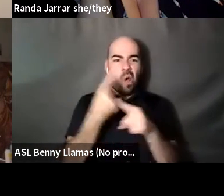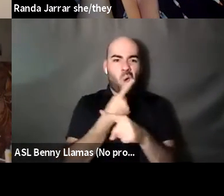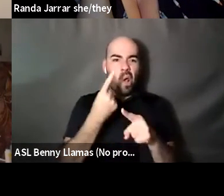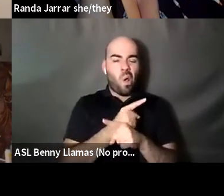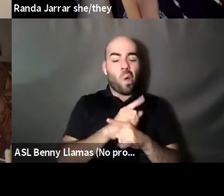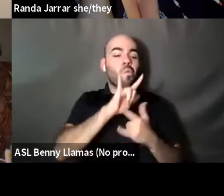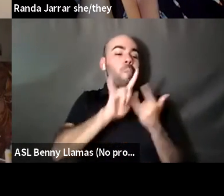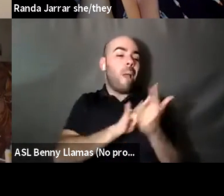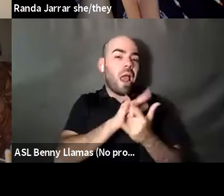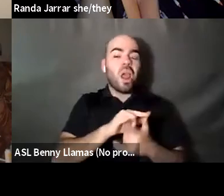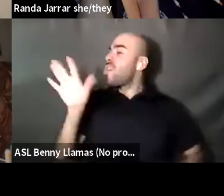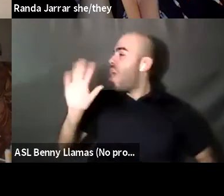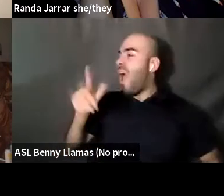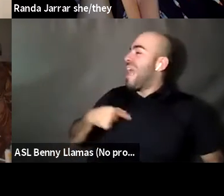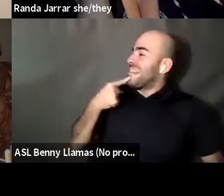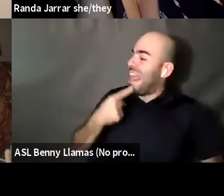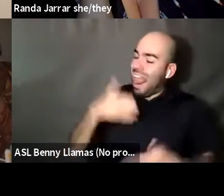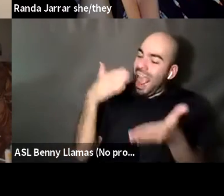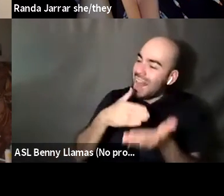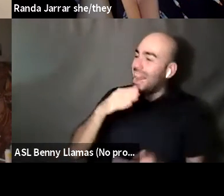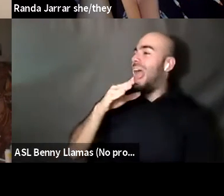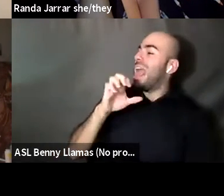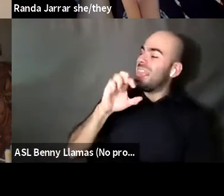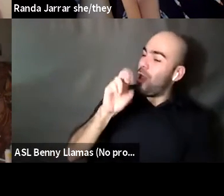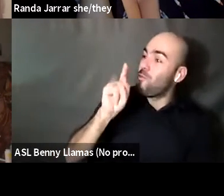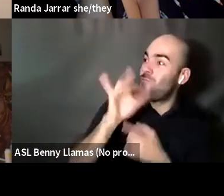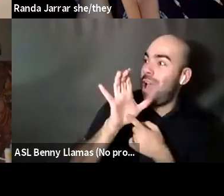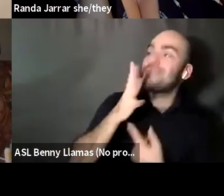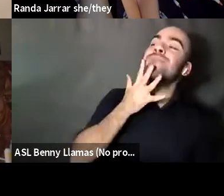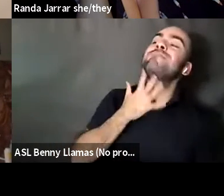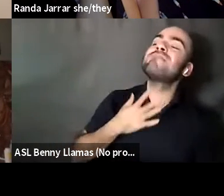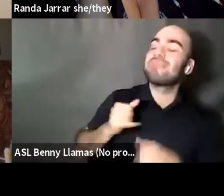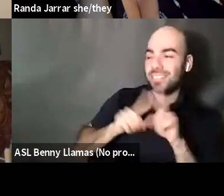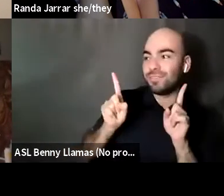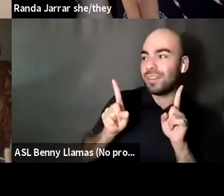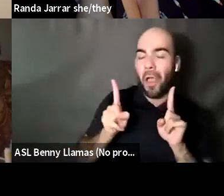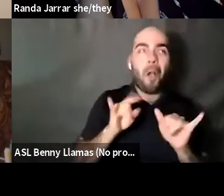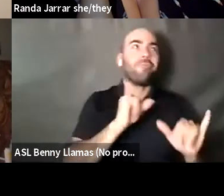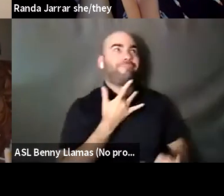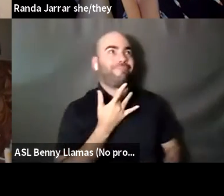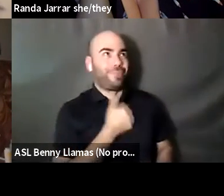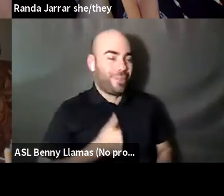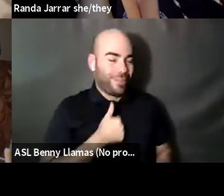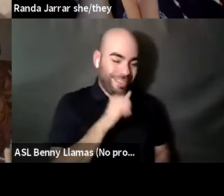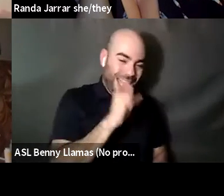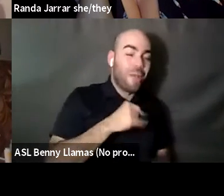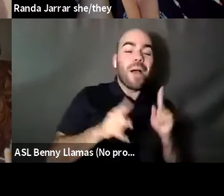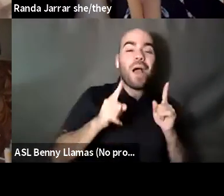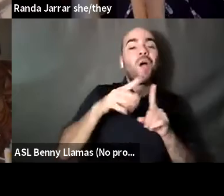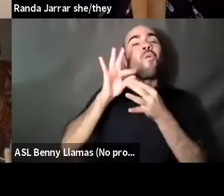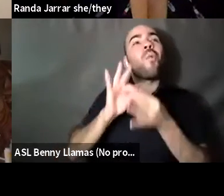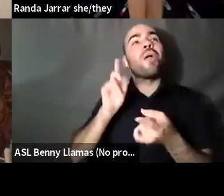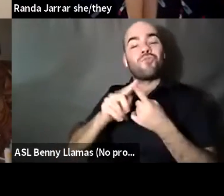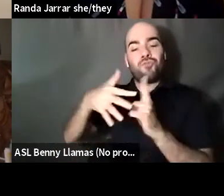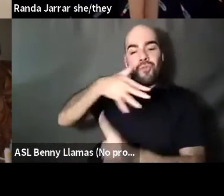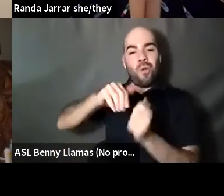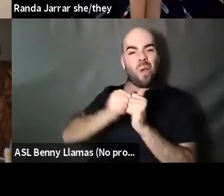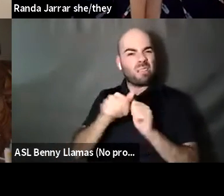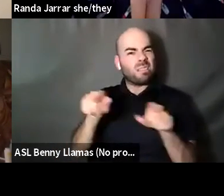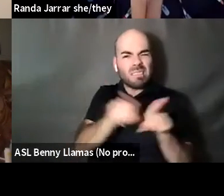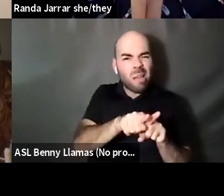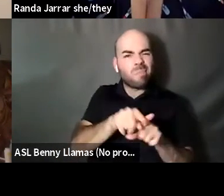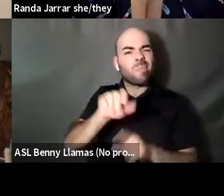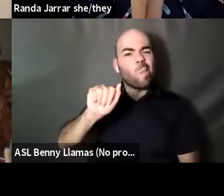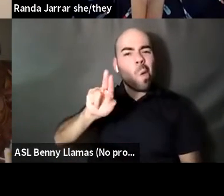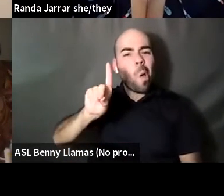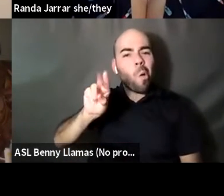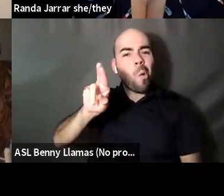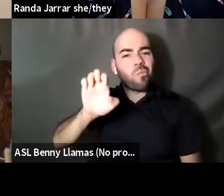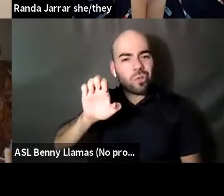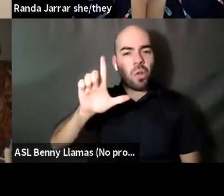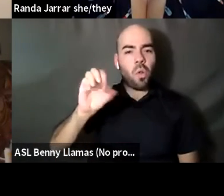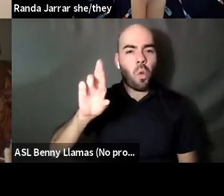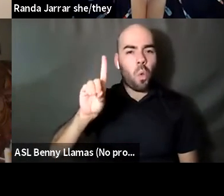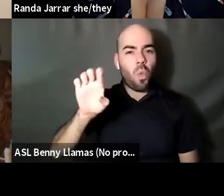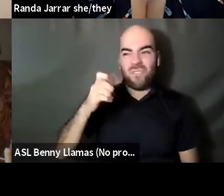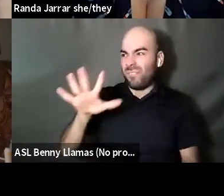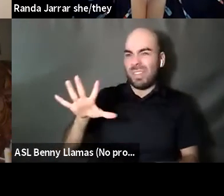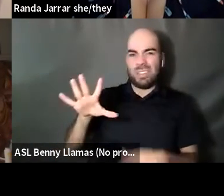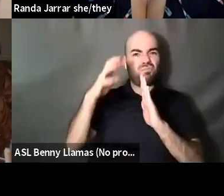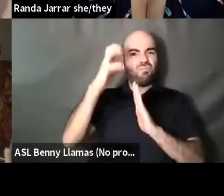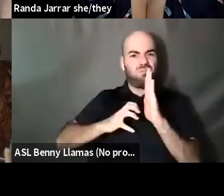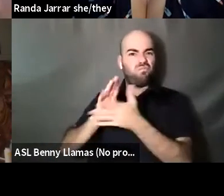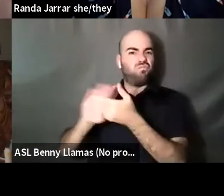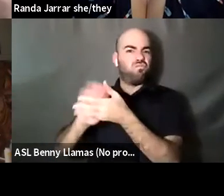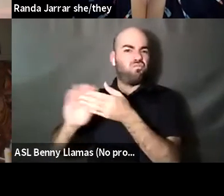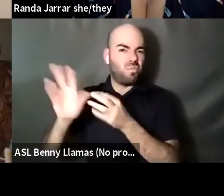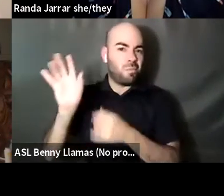Kenyon Farrow (he/him/his): Or anti erotic. I'm sorry. Same time. Right, right. But in the content. But I will say, I mean, I'm saying in the context of how Audrey Laura friend of the bed that the erotic also has a somewhat a romantic in that that that broad sense, but